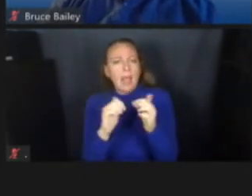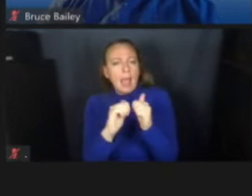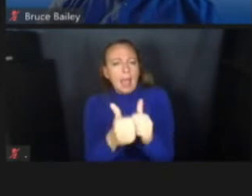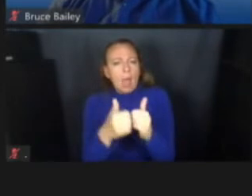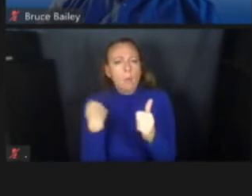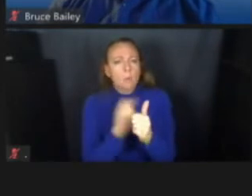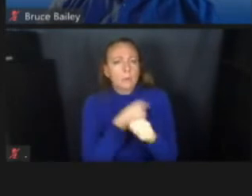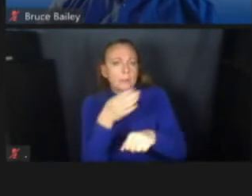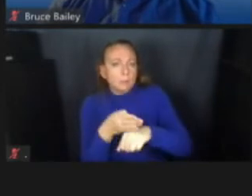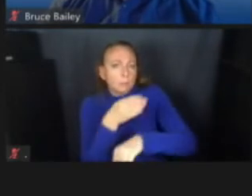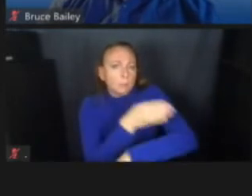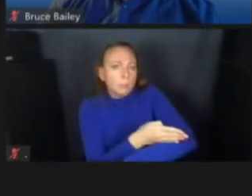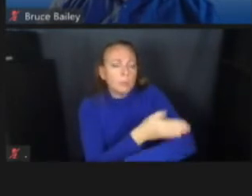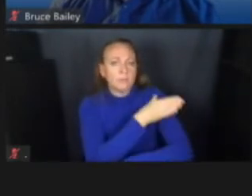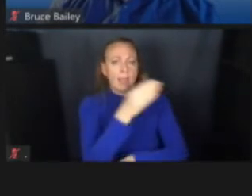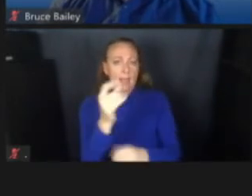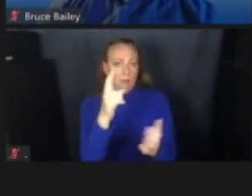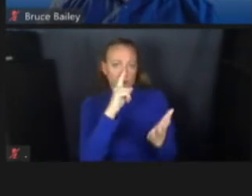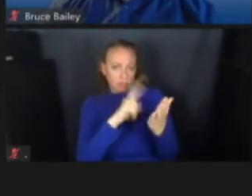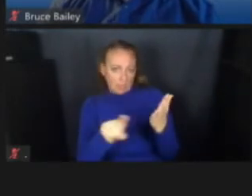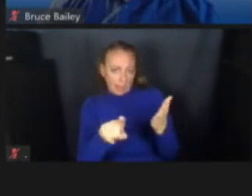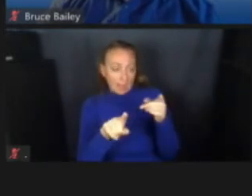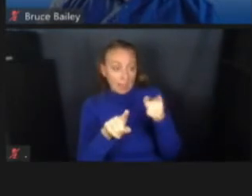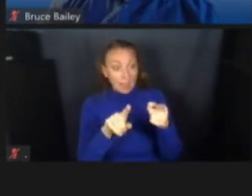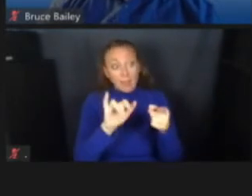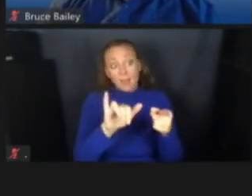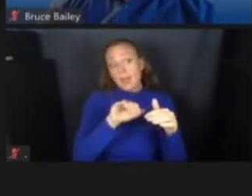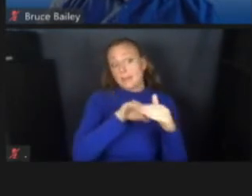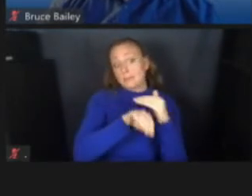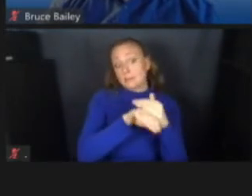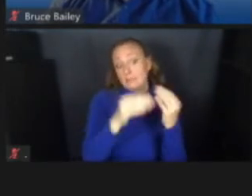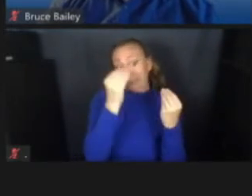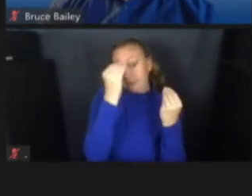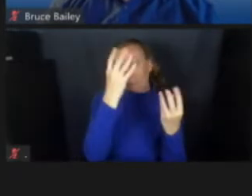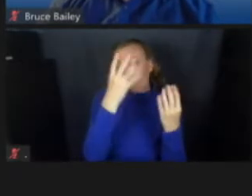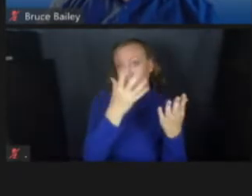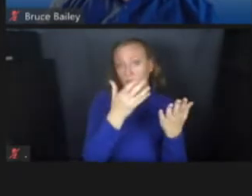that accessibility information provided in procurements,